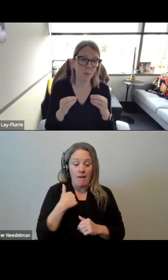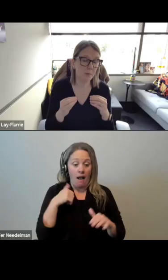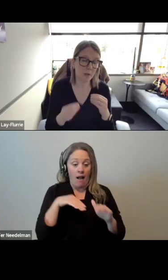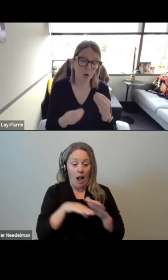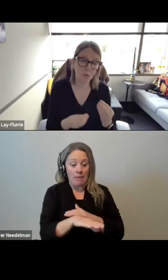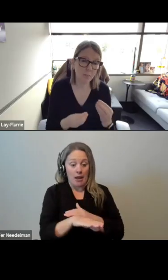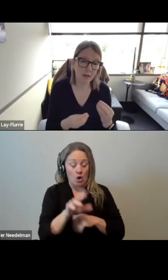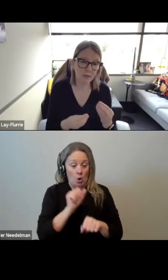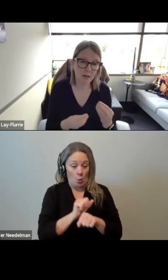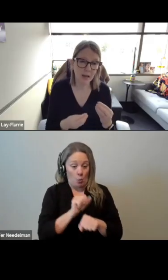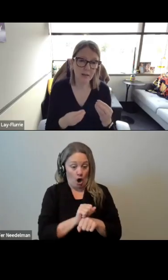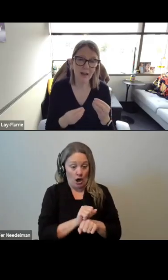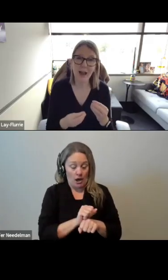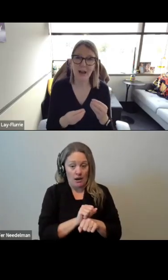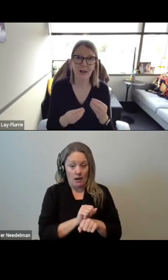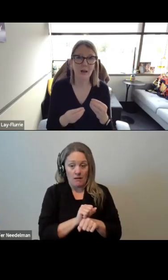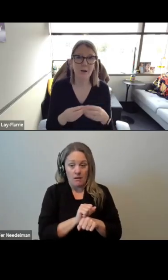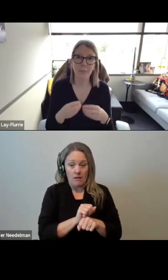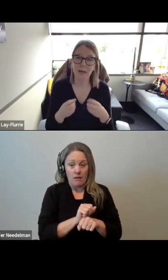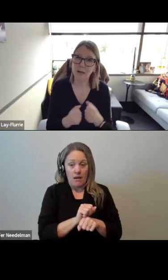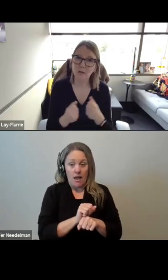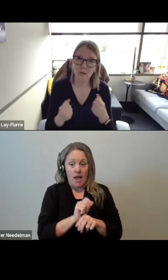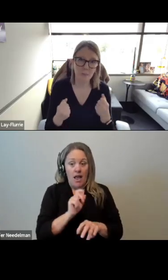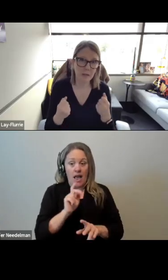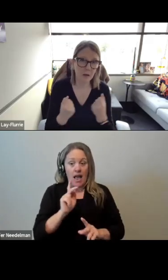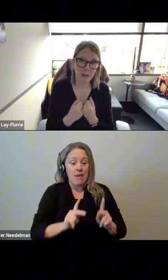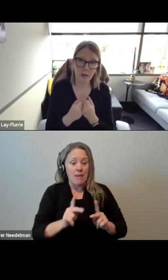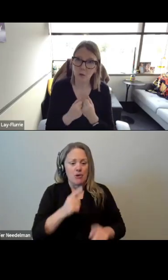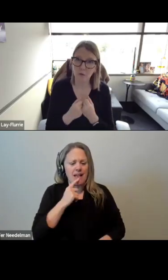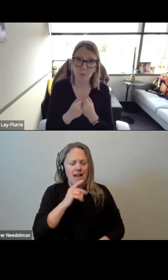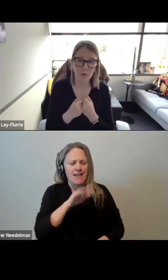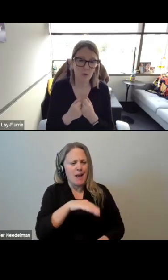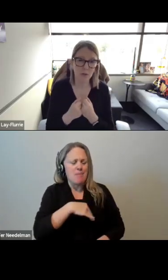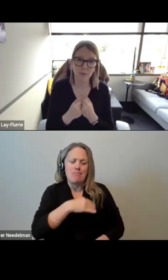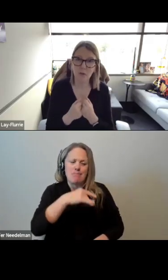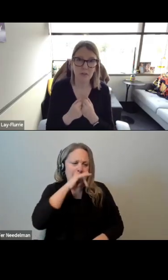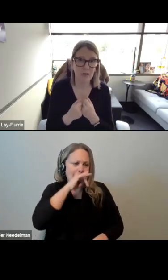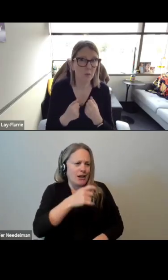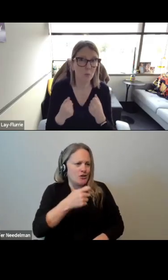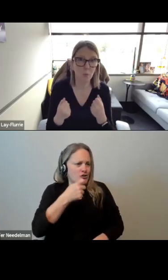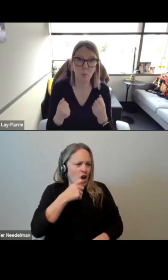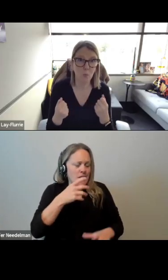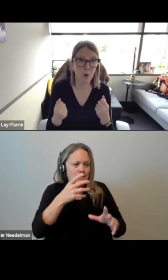and one of the common things I get is, "Hey, my kid's just being diagnosed with neurodiversity.